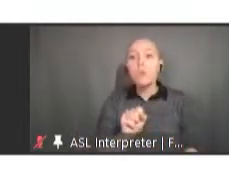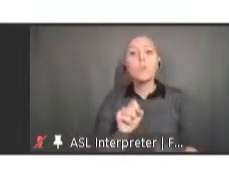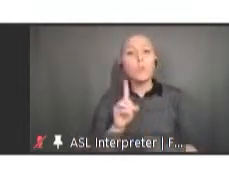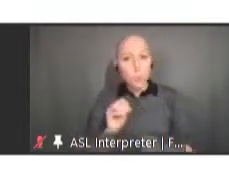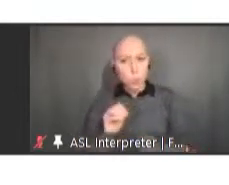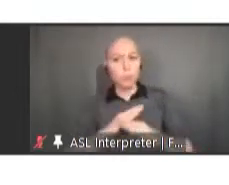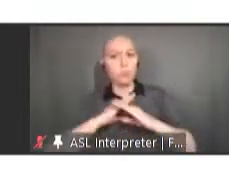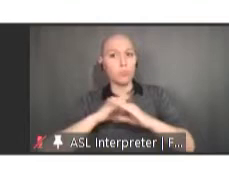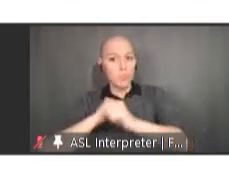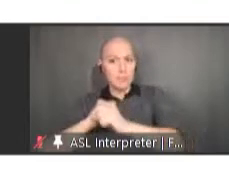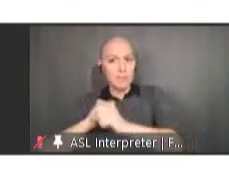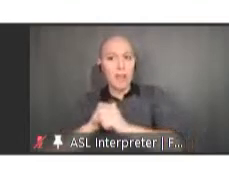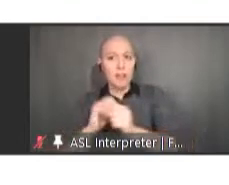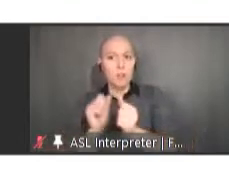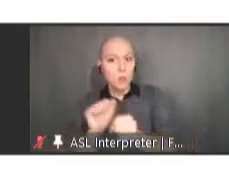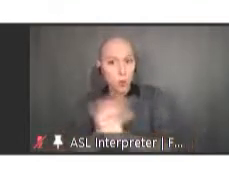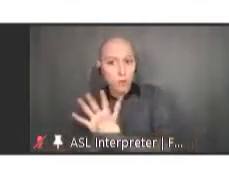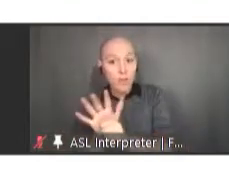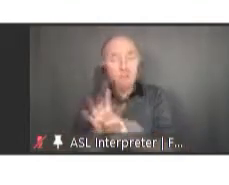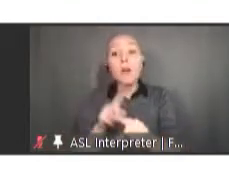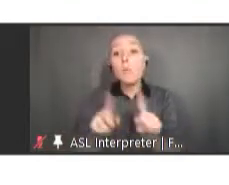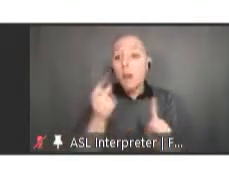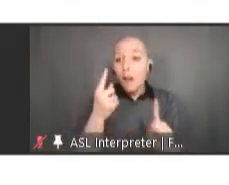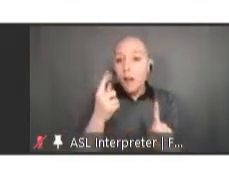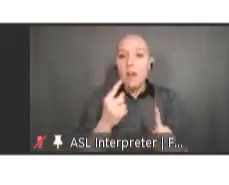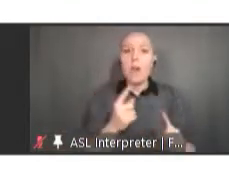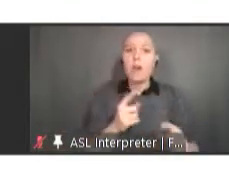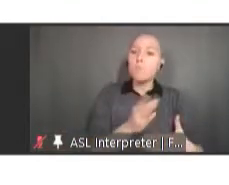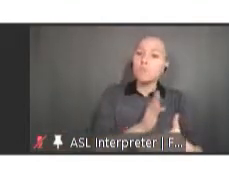antibody levels and asymptomatic or mild upper respiratory infection is unclear.